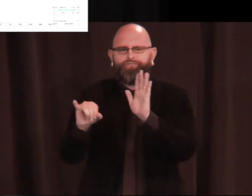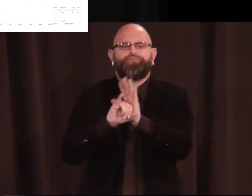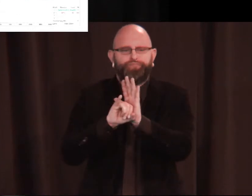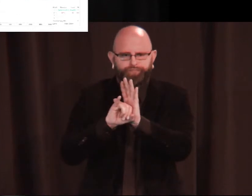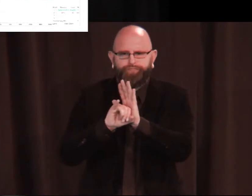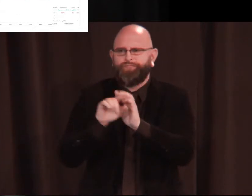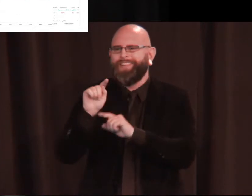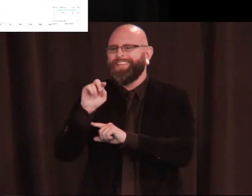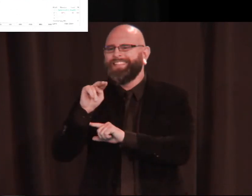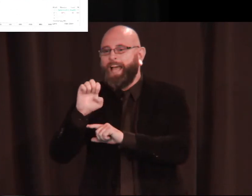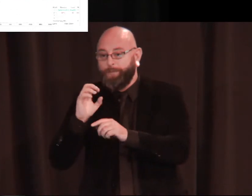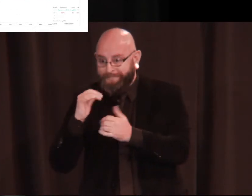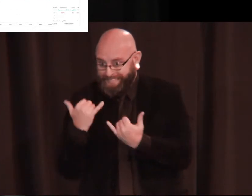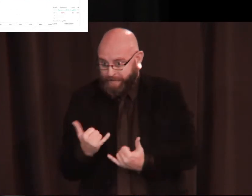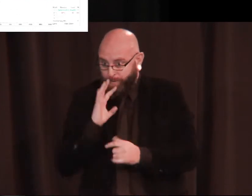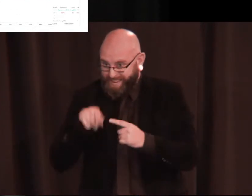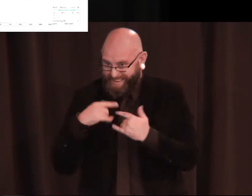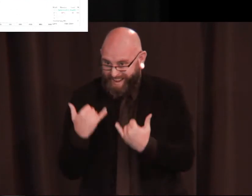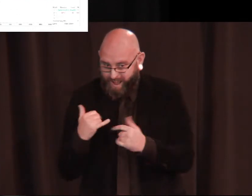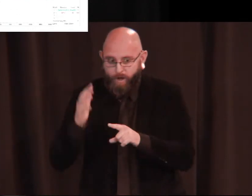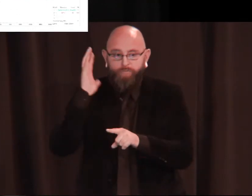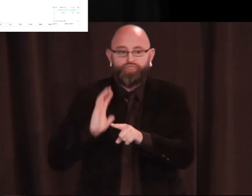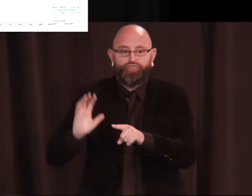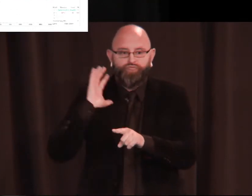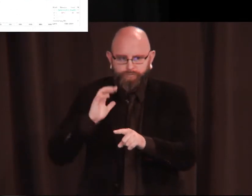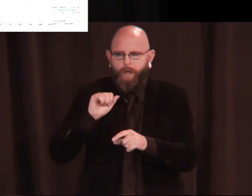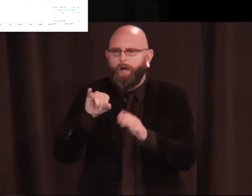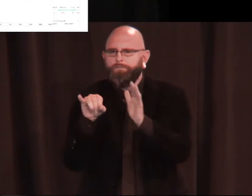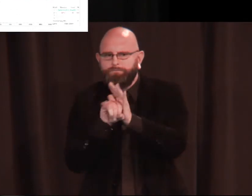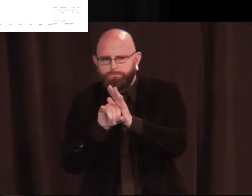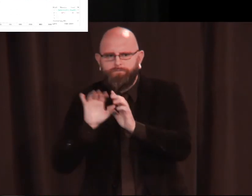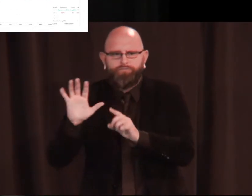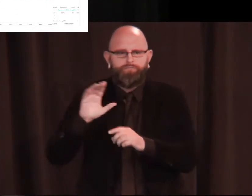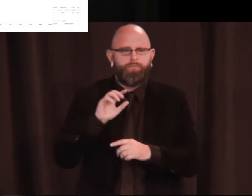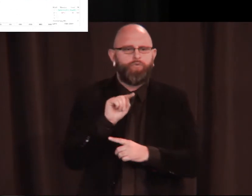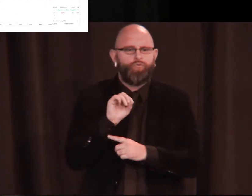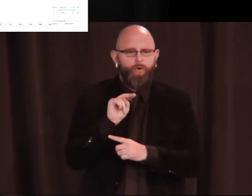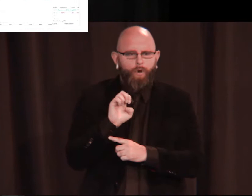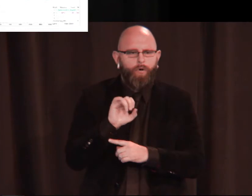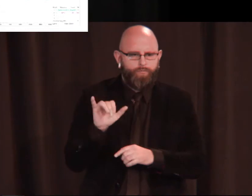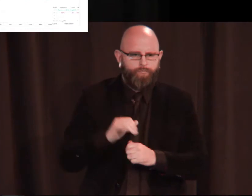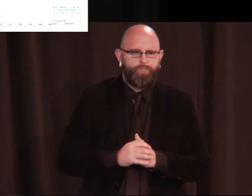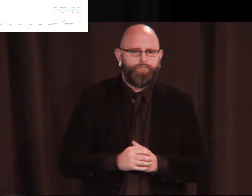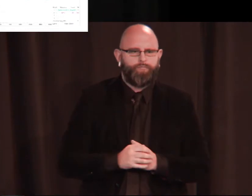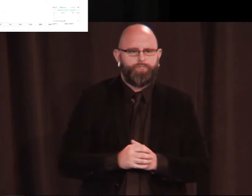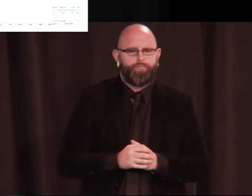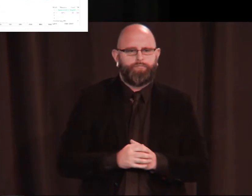So, for example, plural sounds, cats, that's a high-frequency sound, okay,